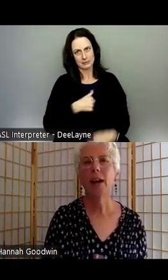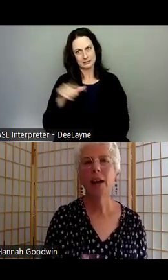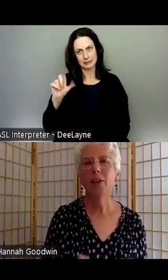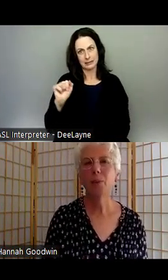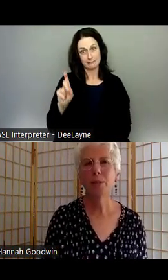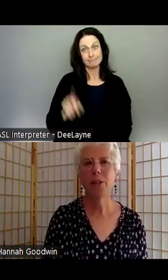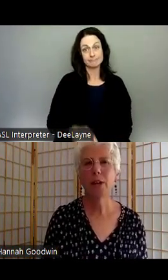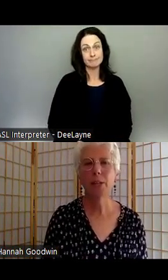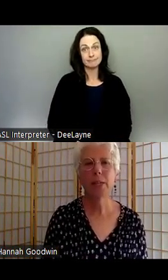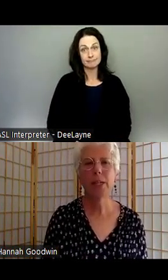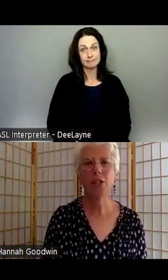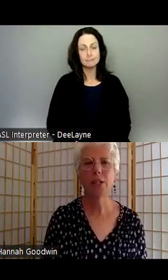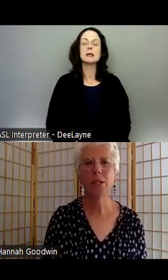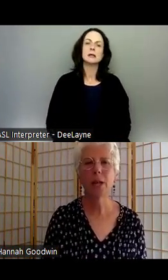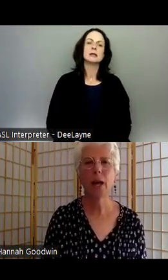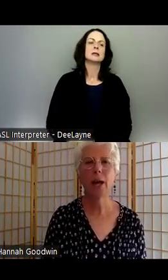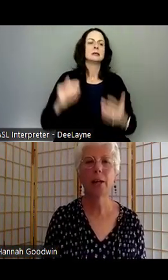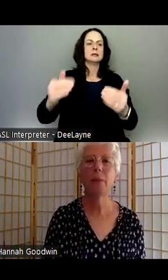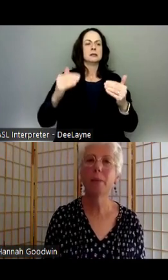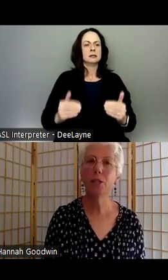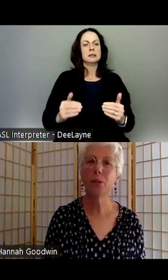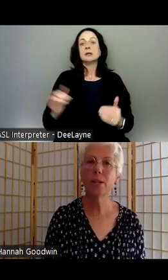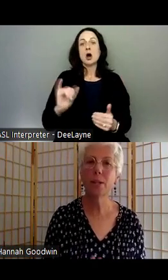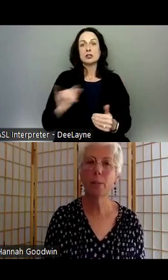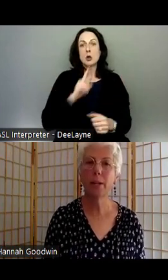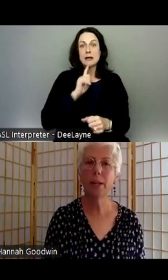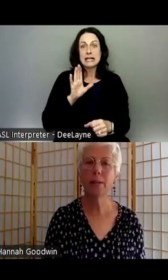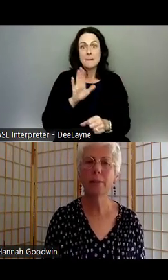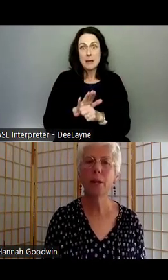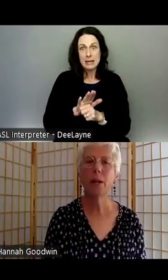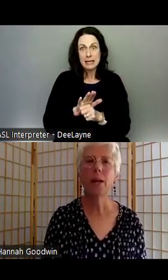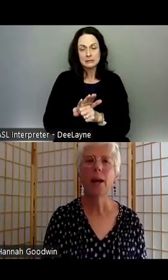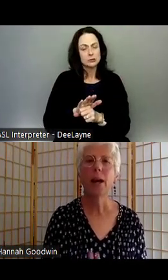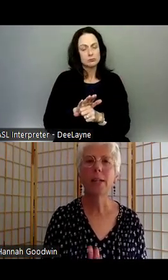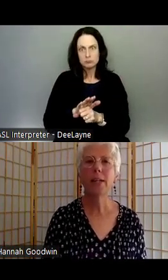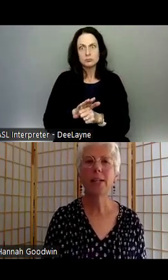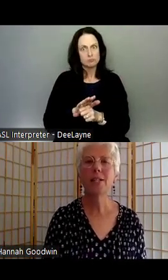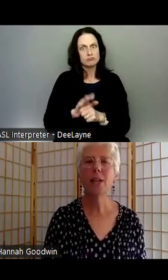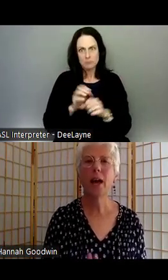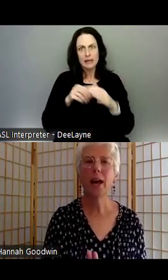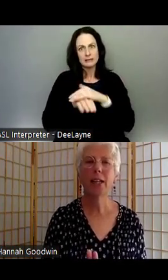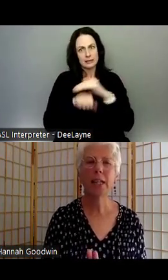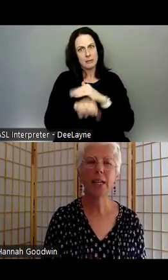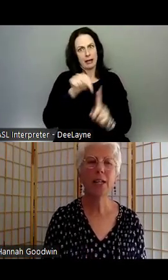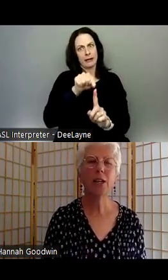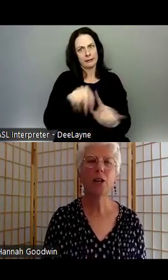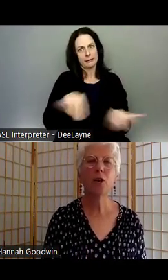The other presenter expectations, commitment to accessibility attendees at LEAD